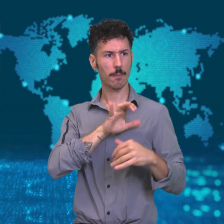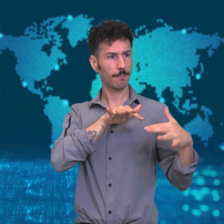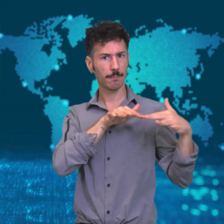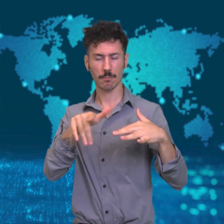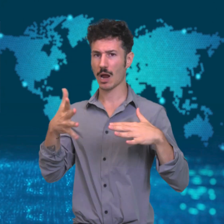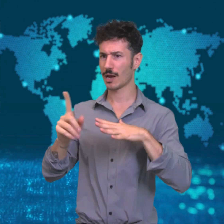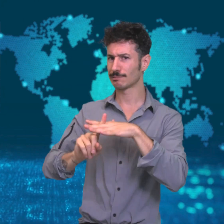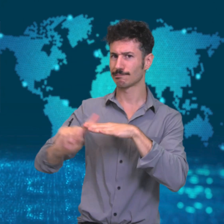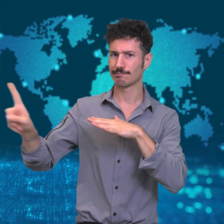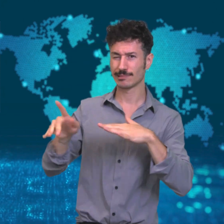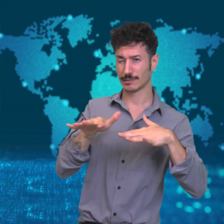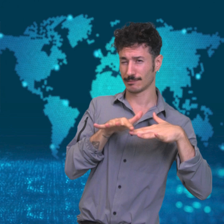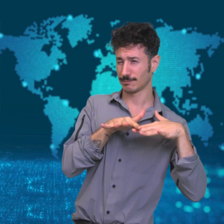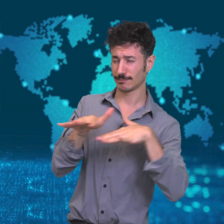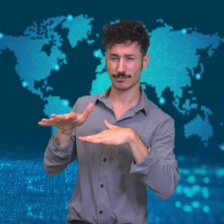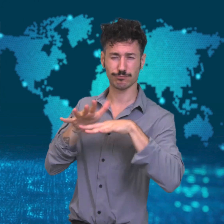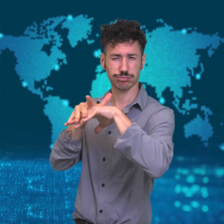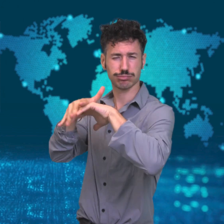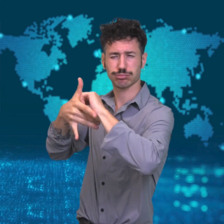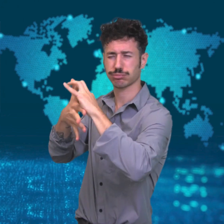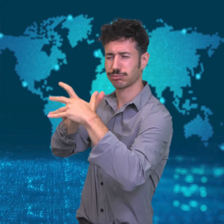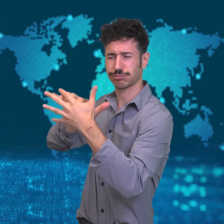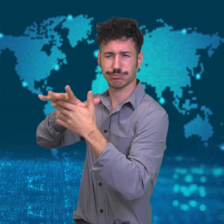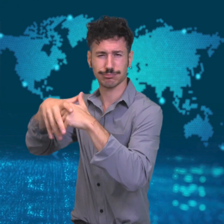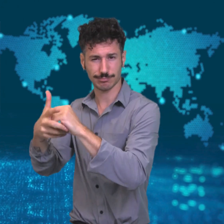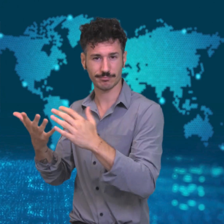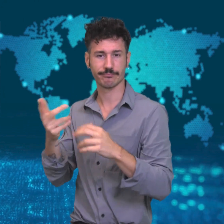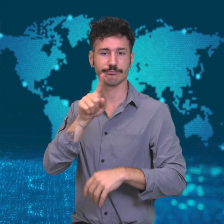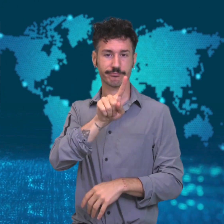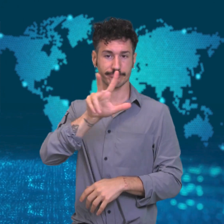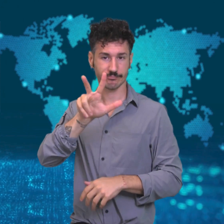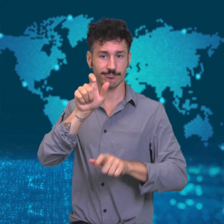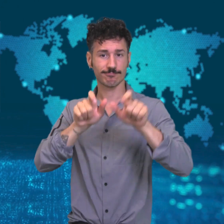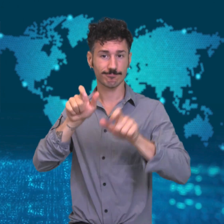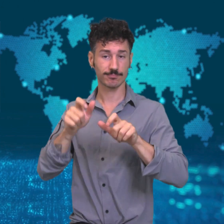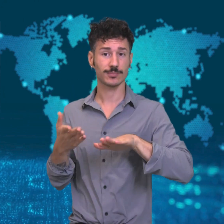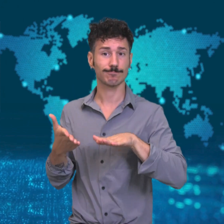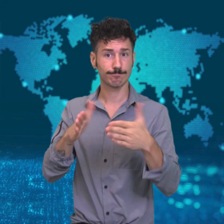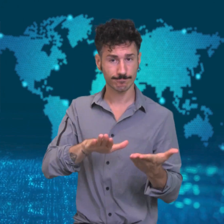The partygoers attempted to escape in a stampede,